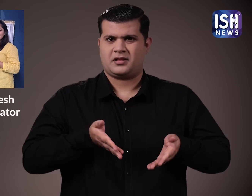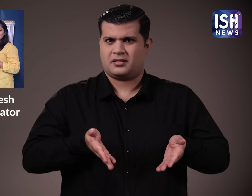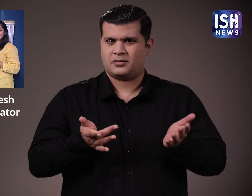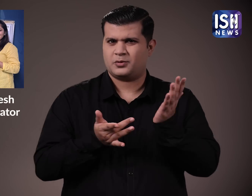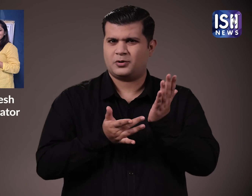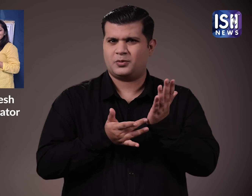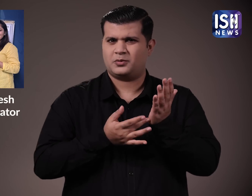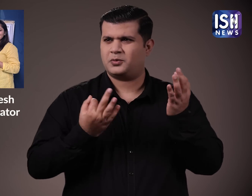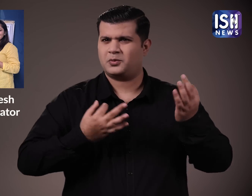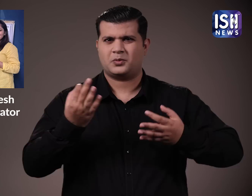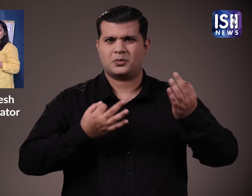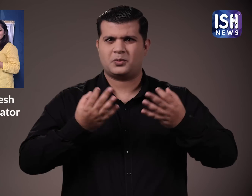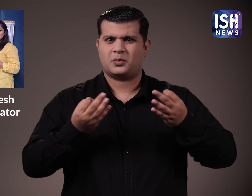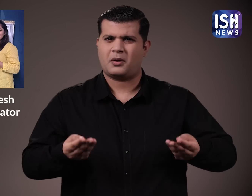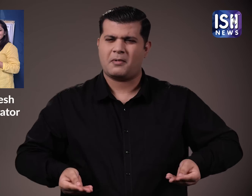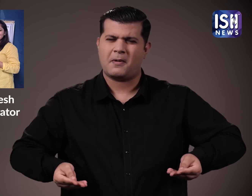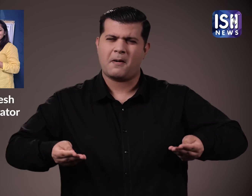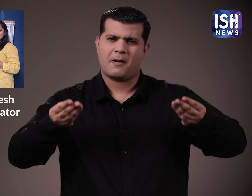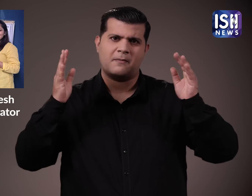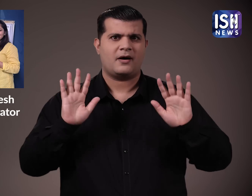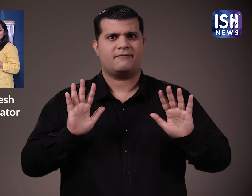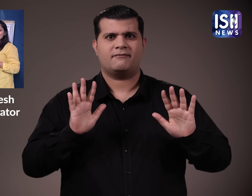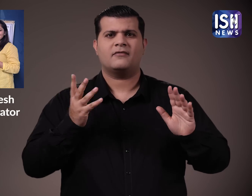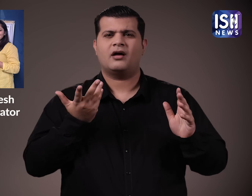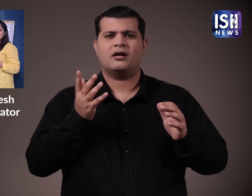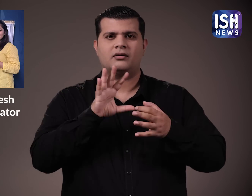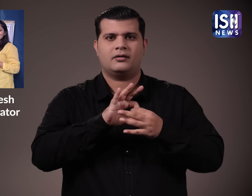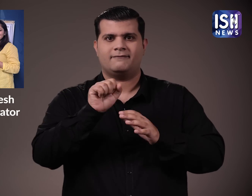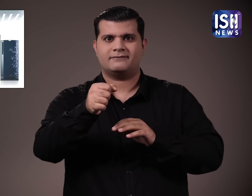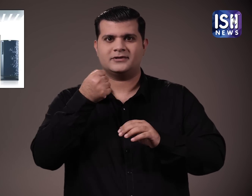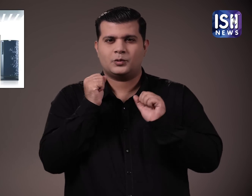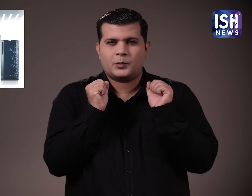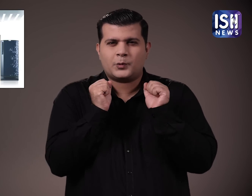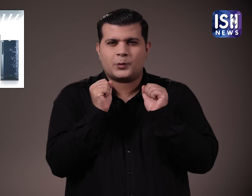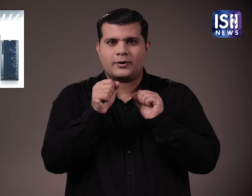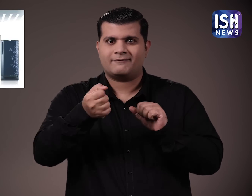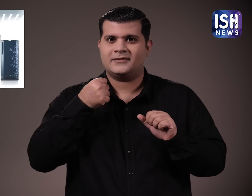There are lot of technological advancements when it comes to refrigerators.